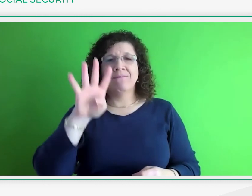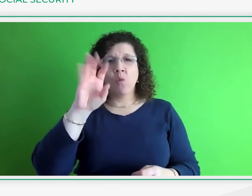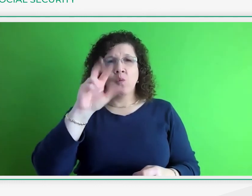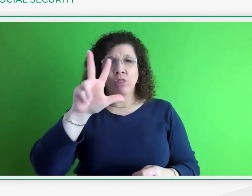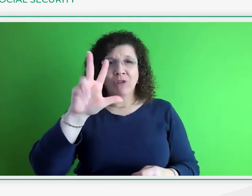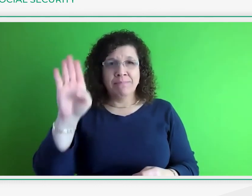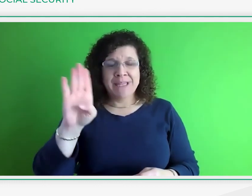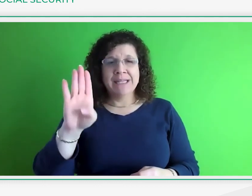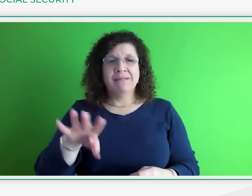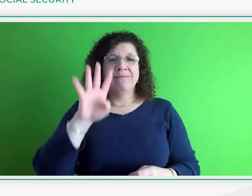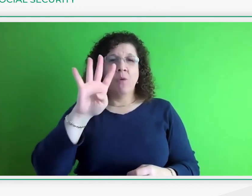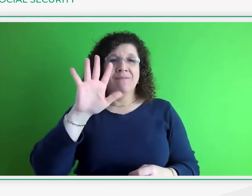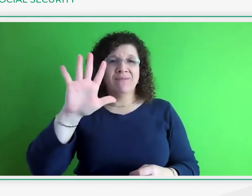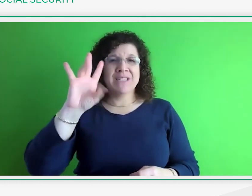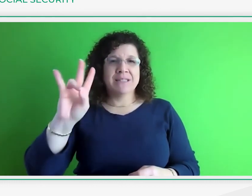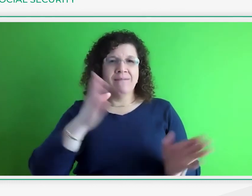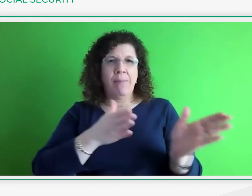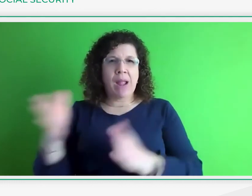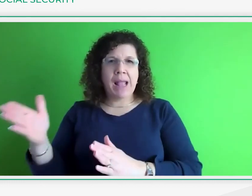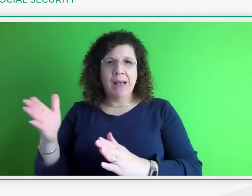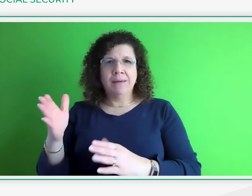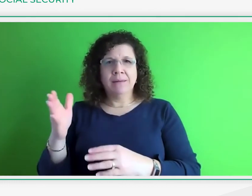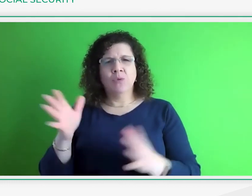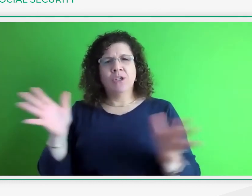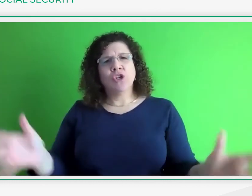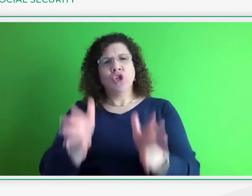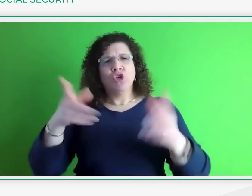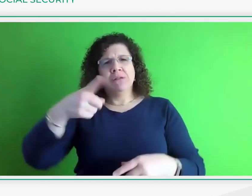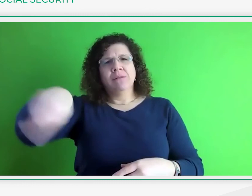and 457(b) retirement plans.